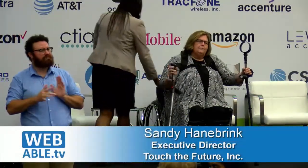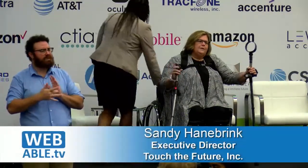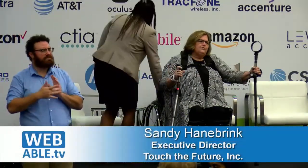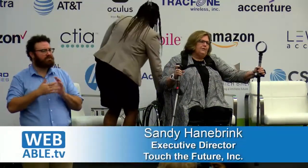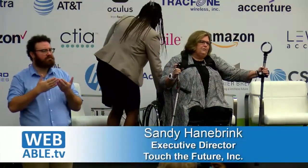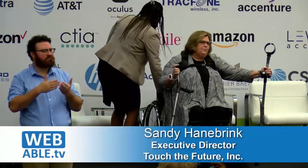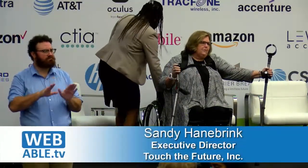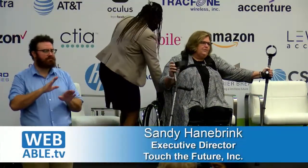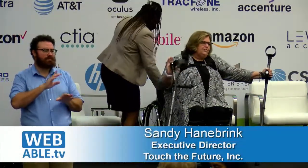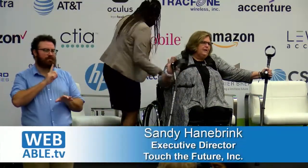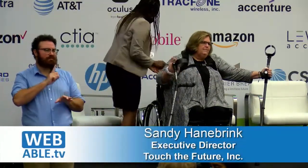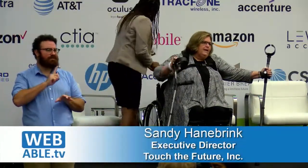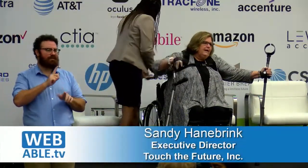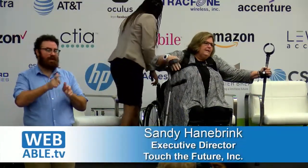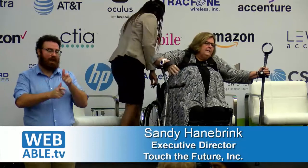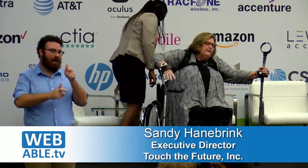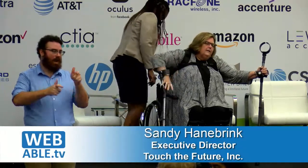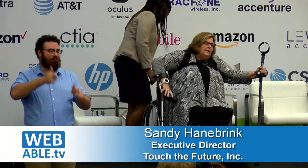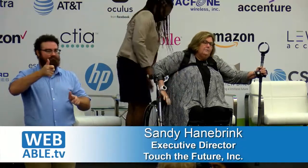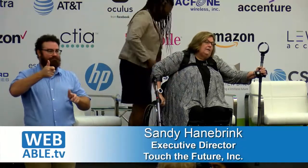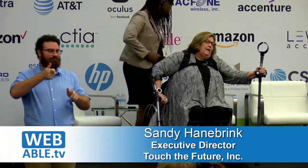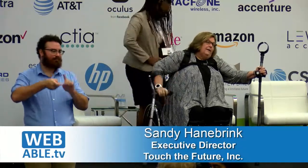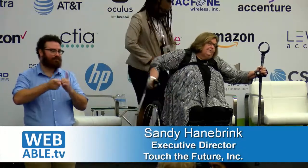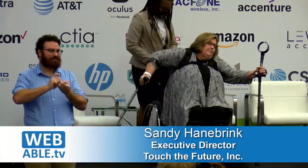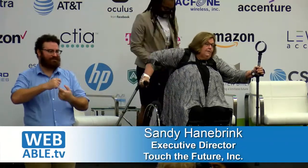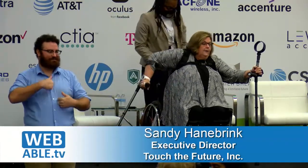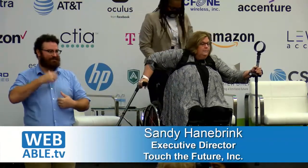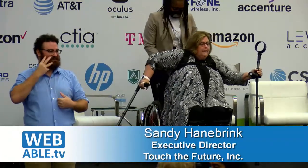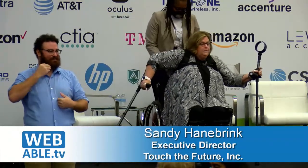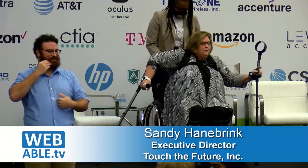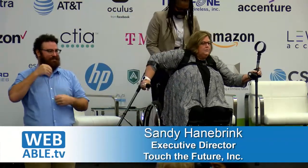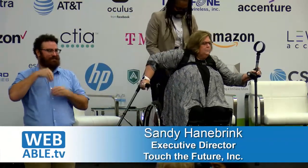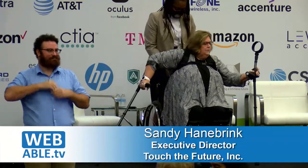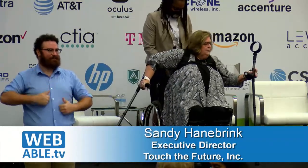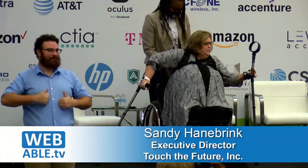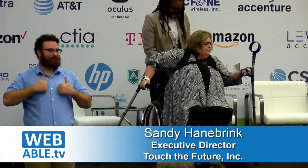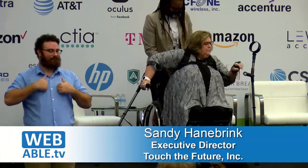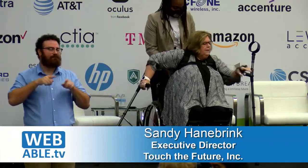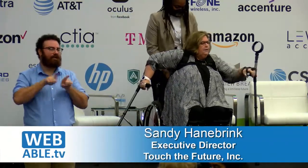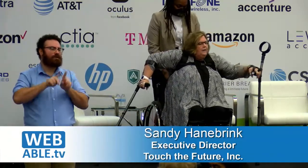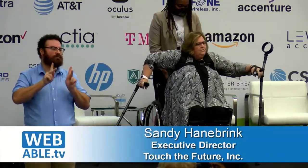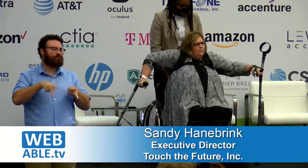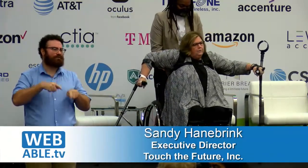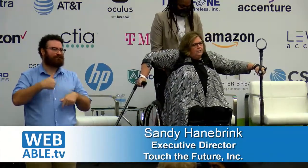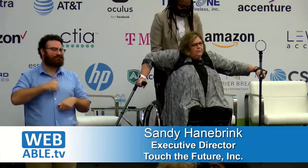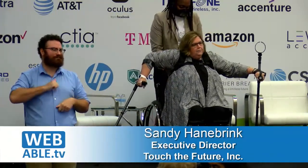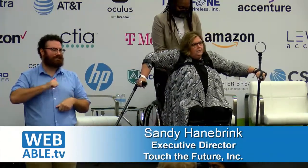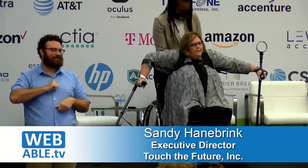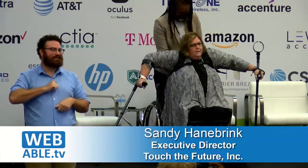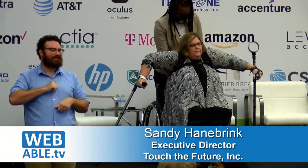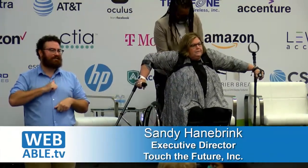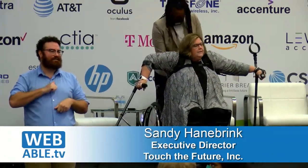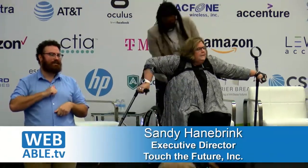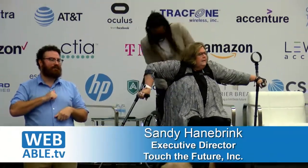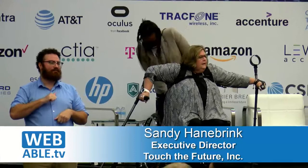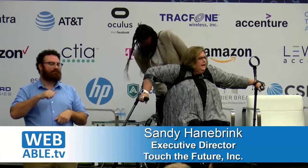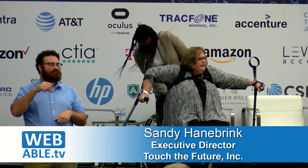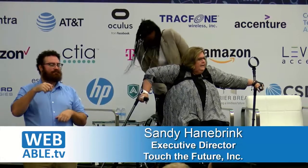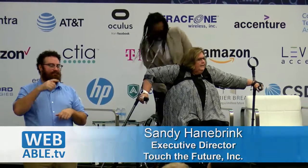biggest transformation I've had in my life, as a person with who's been paralyzed for over 34 years.